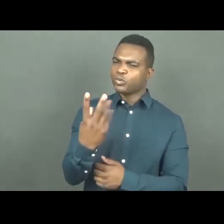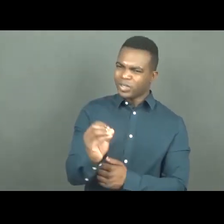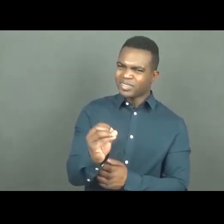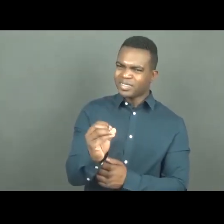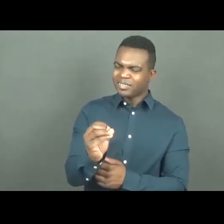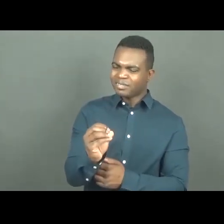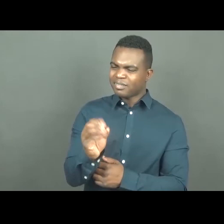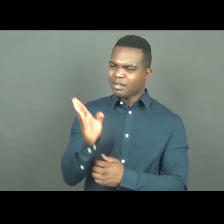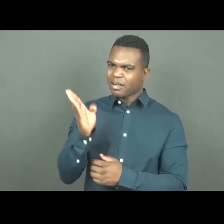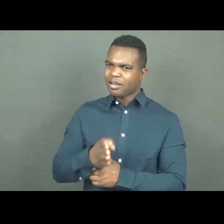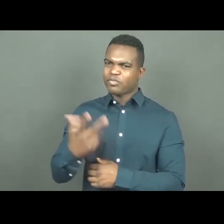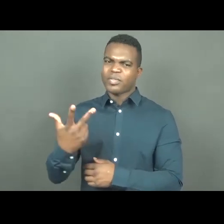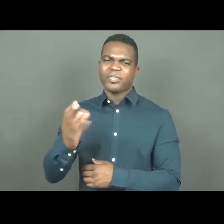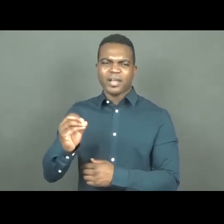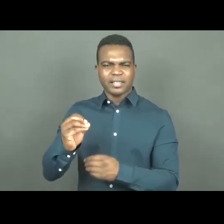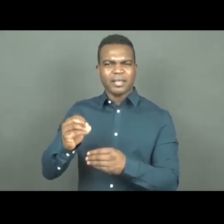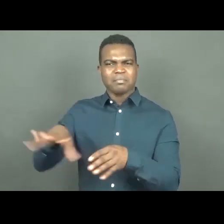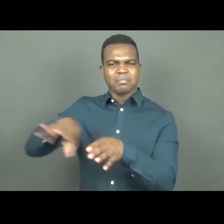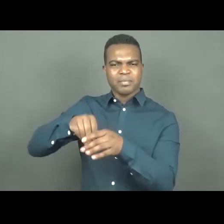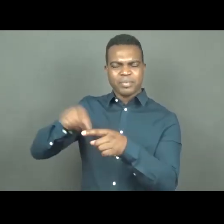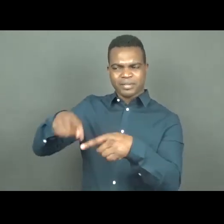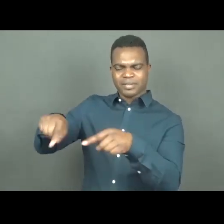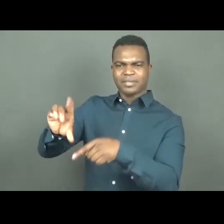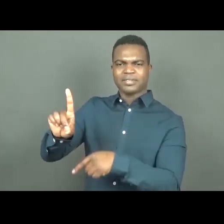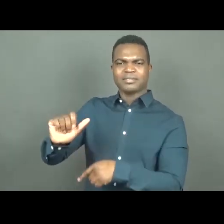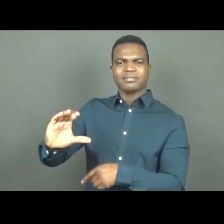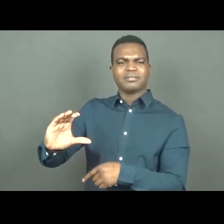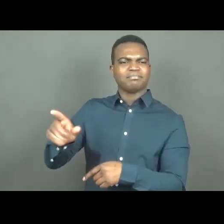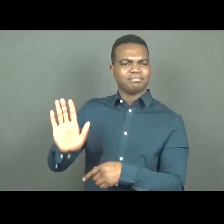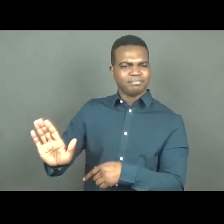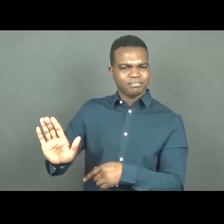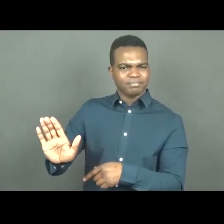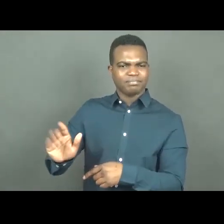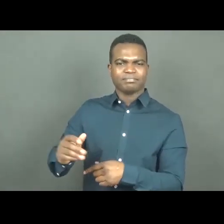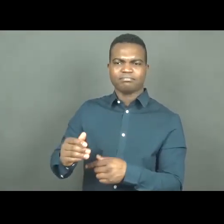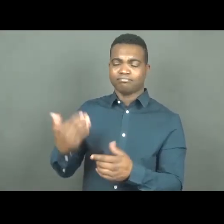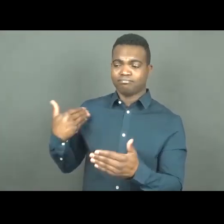with your question. There is still a big question mark over the quality of what they're recording.